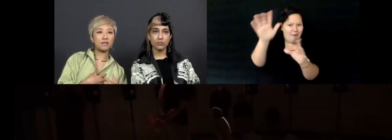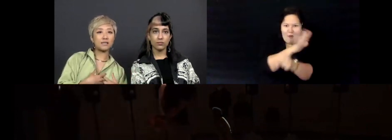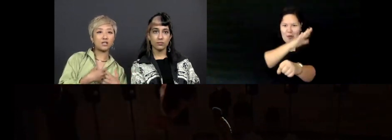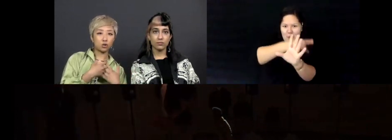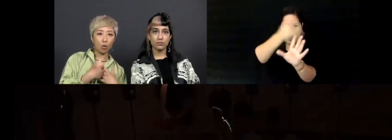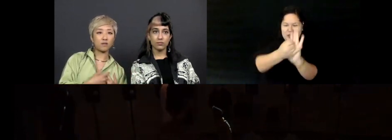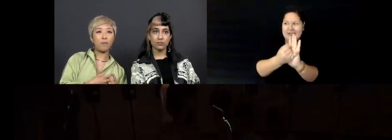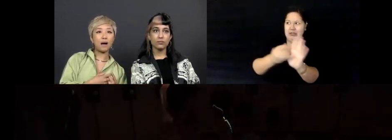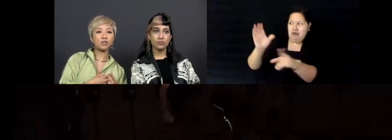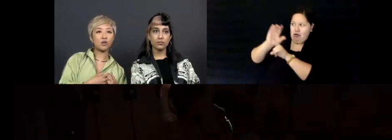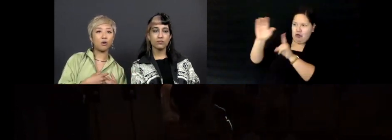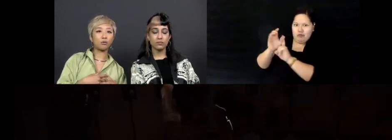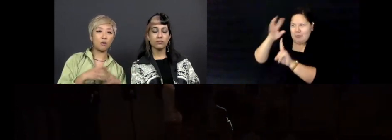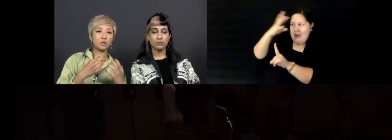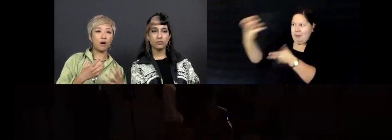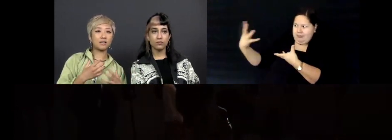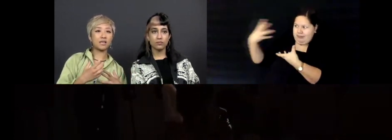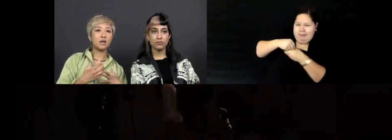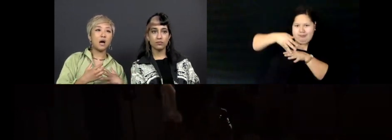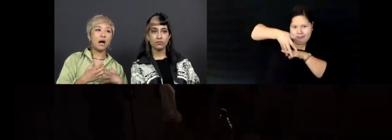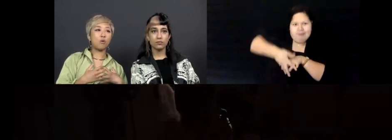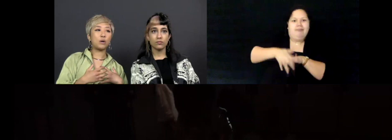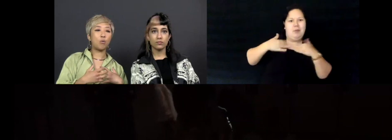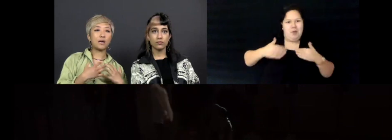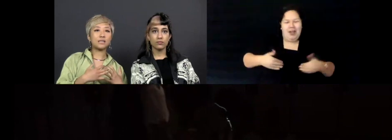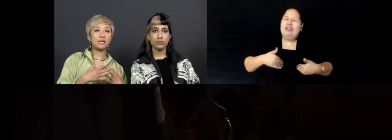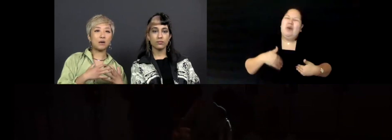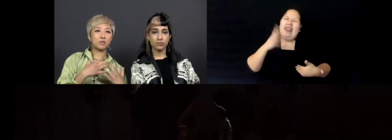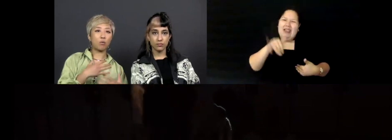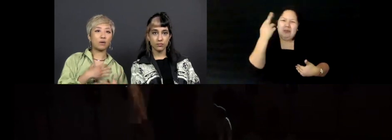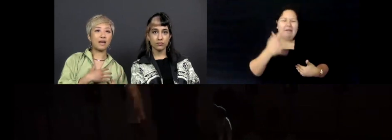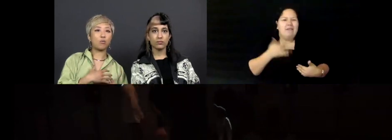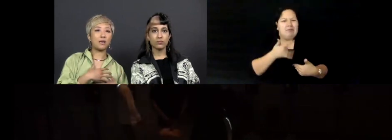that's stored in the body. So throughout this process, we wanted to, it was important that we,